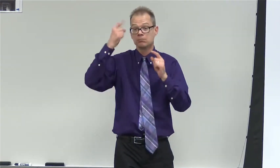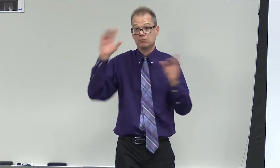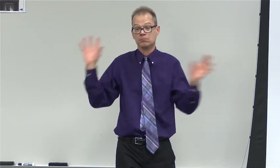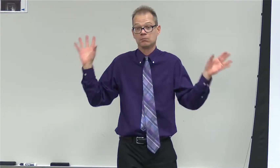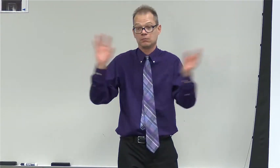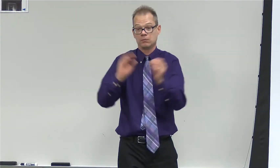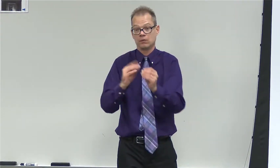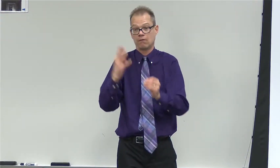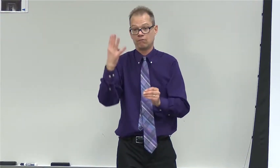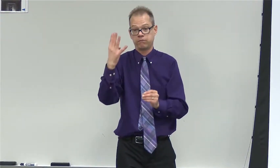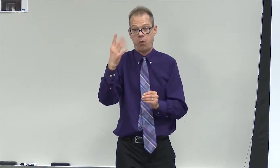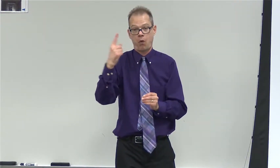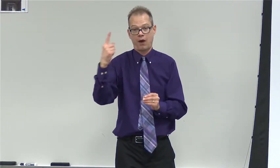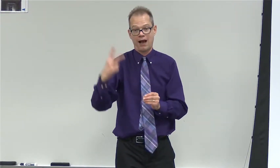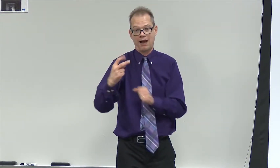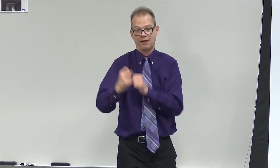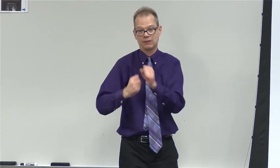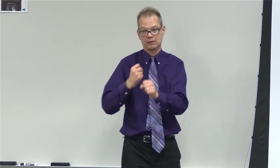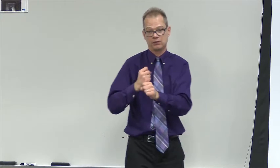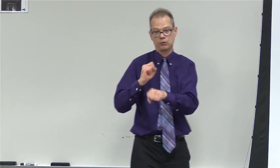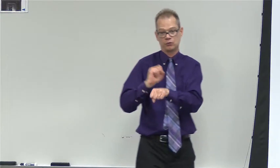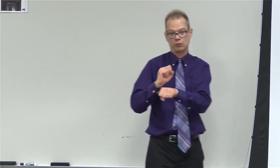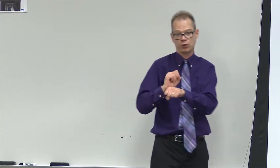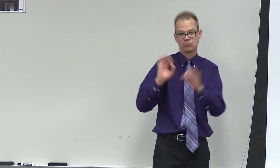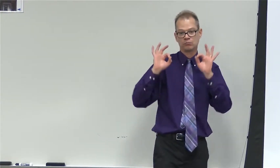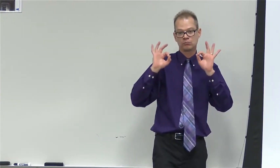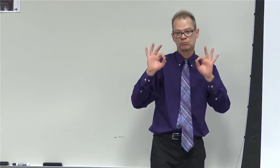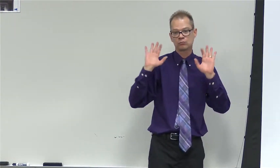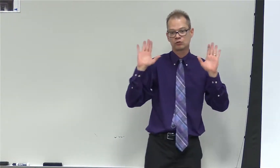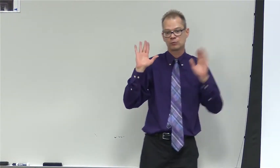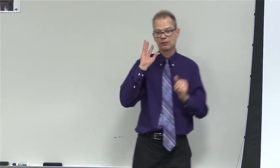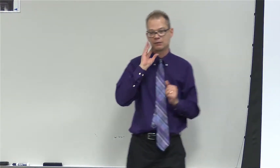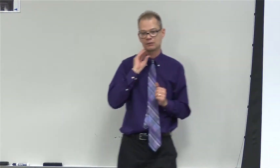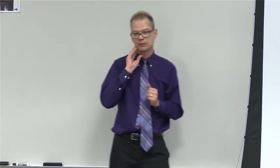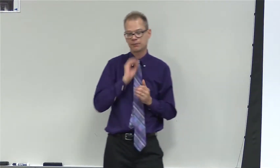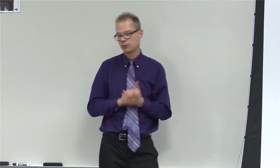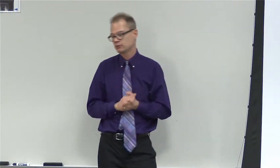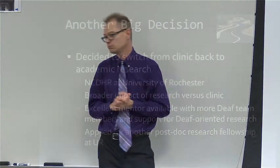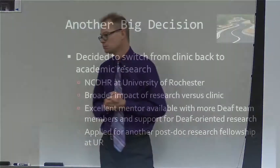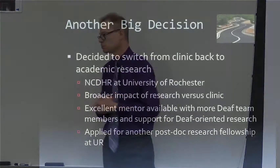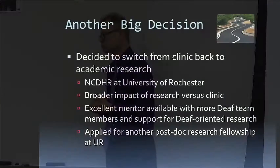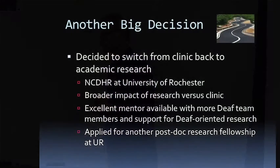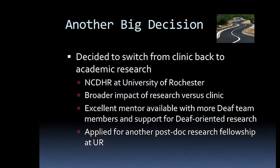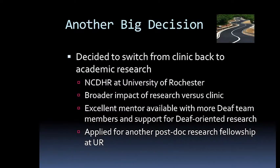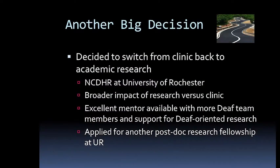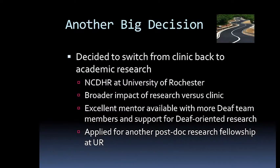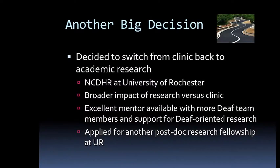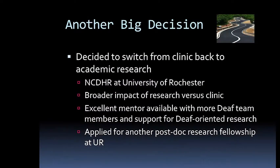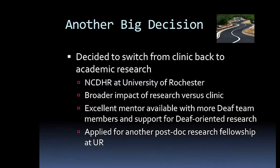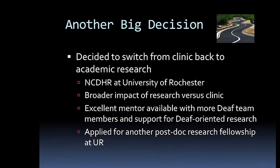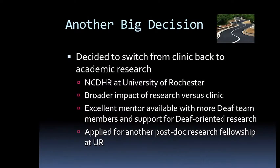I was there for 4 1/2 years, and it was a good experience still, regardless of all those challenges.